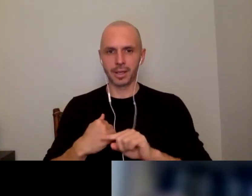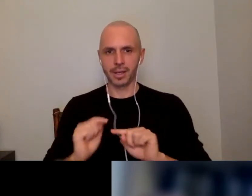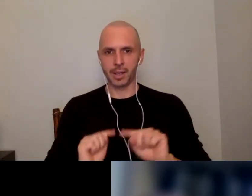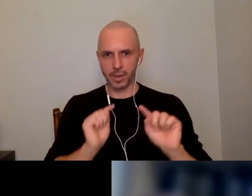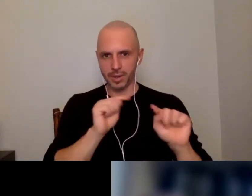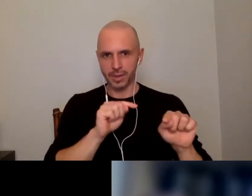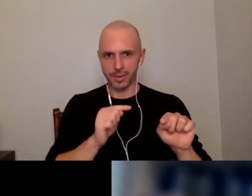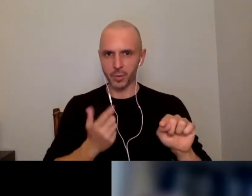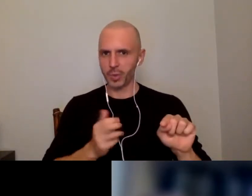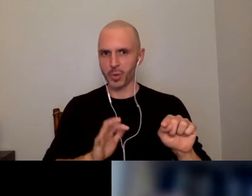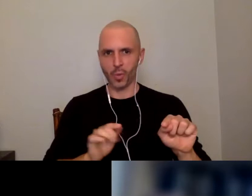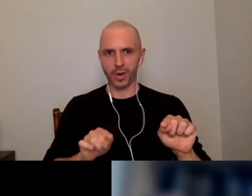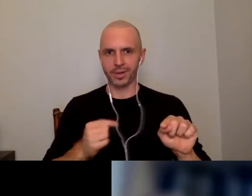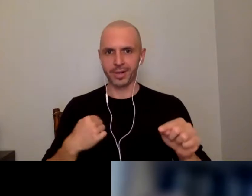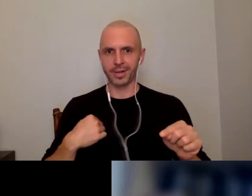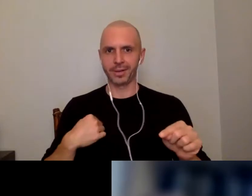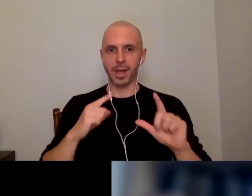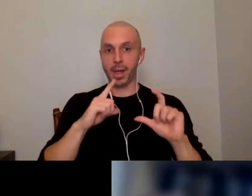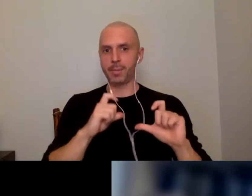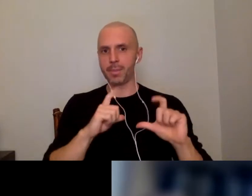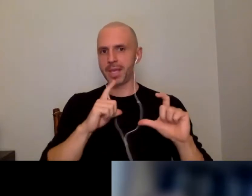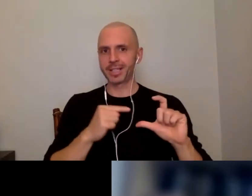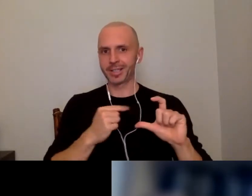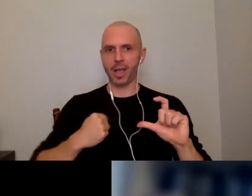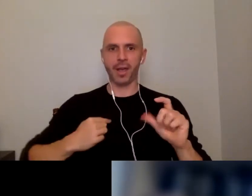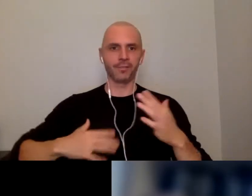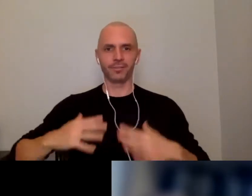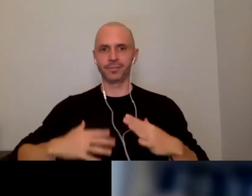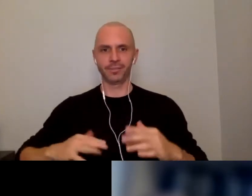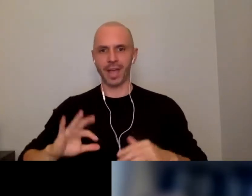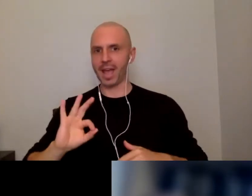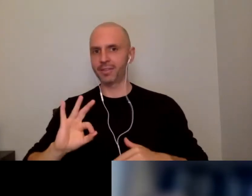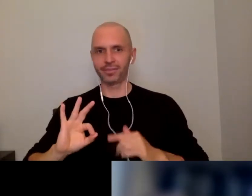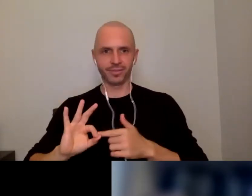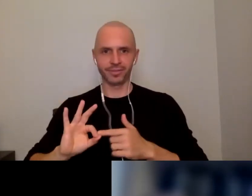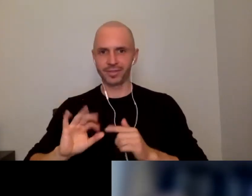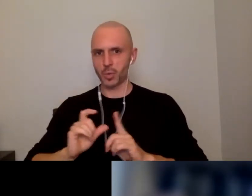fashion word that we were more it was -more style not fashion and then also i had lived in new york